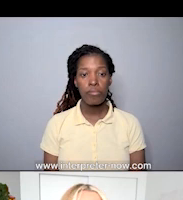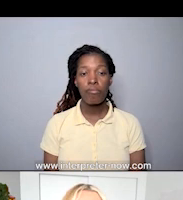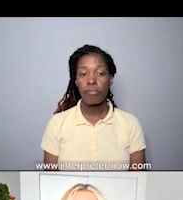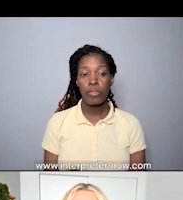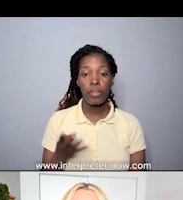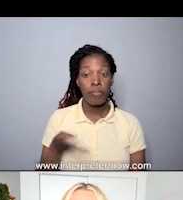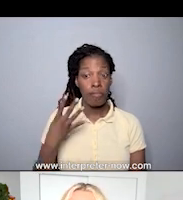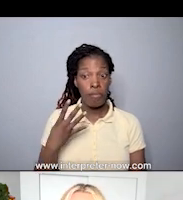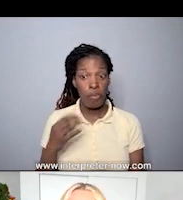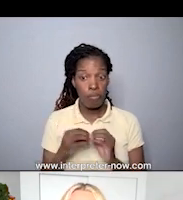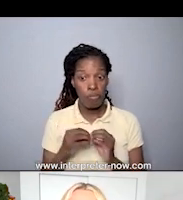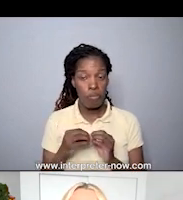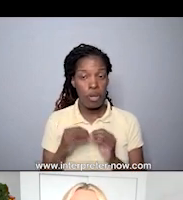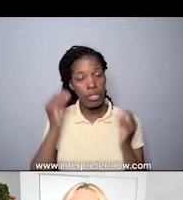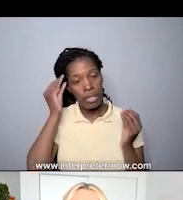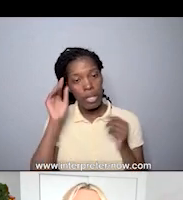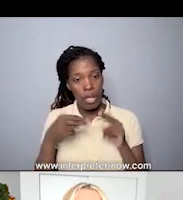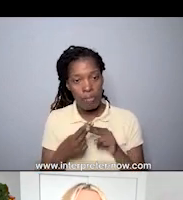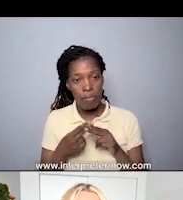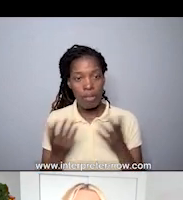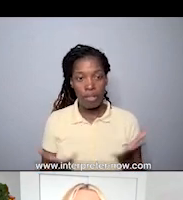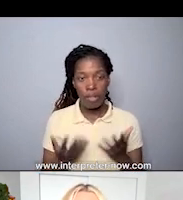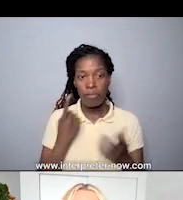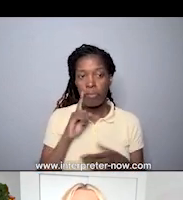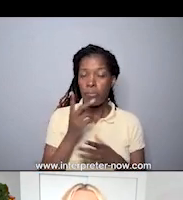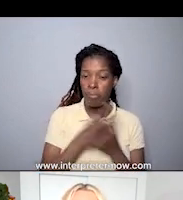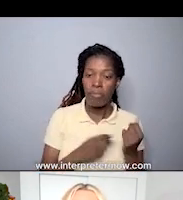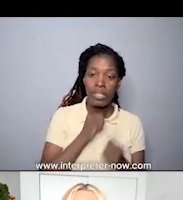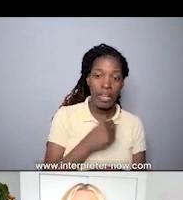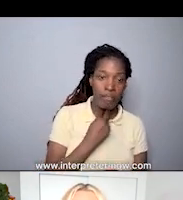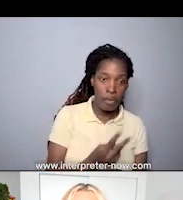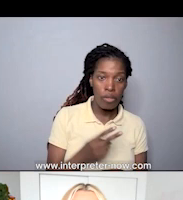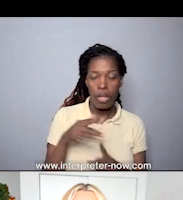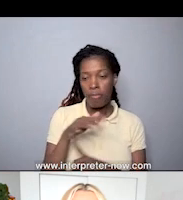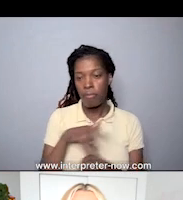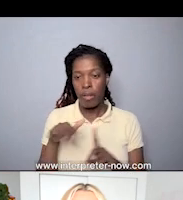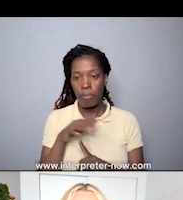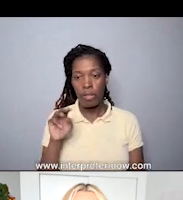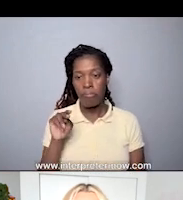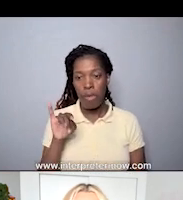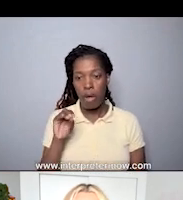So just four more here to think about some nonverbal and environmental microaggressions, as well.